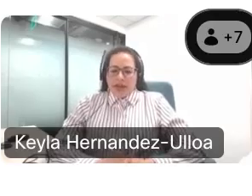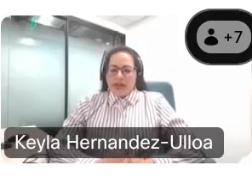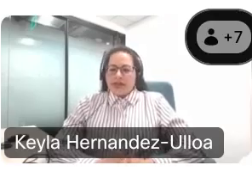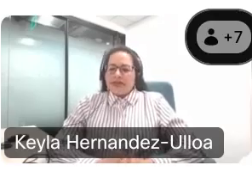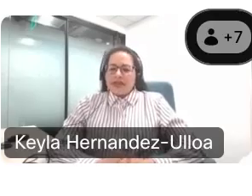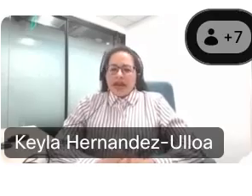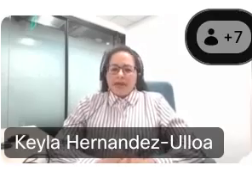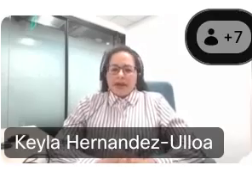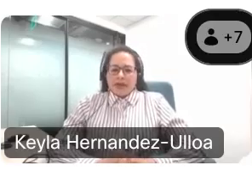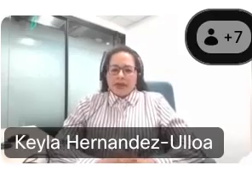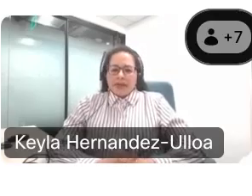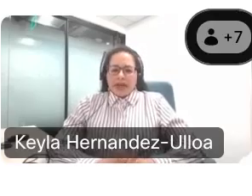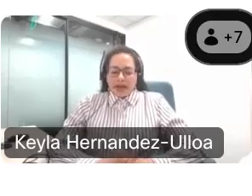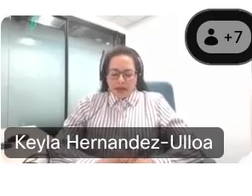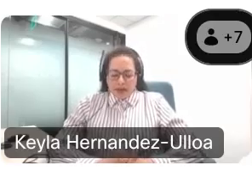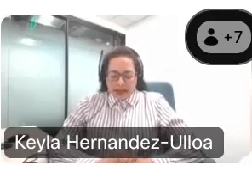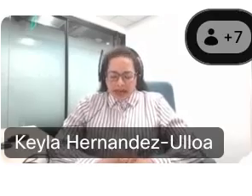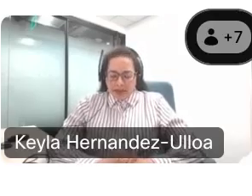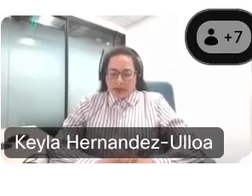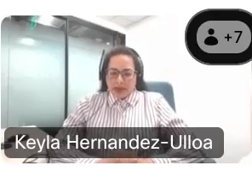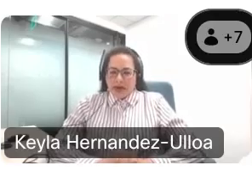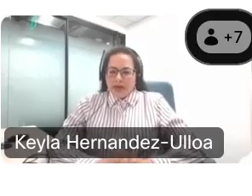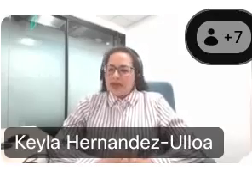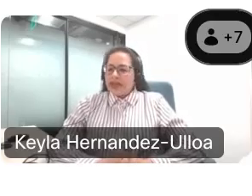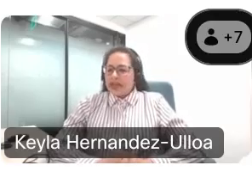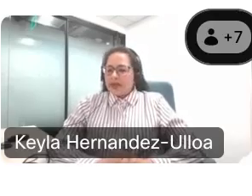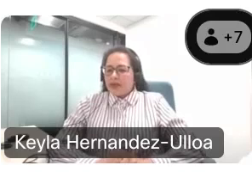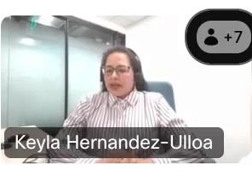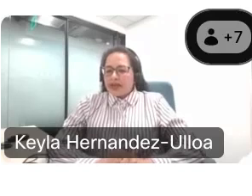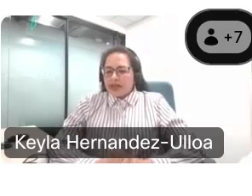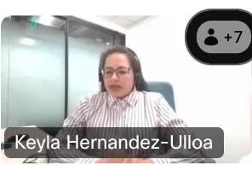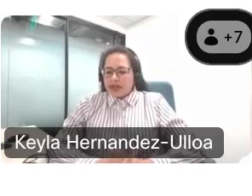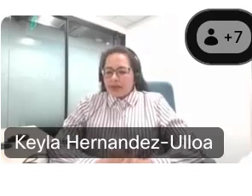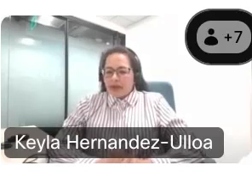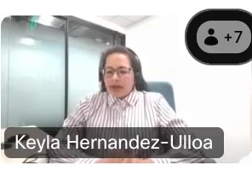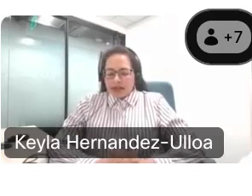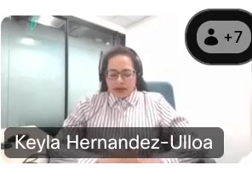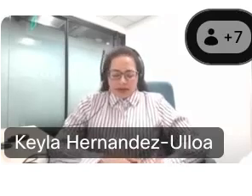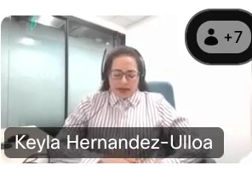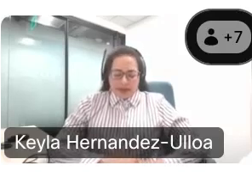For the interest of time, I will just pick a few examples of the types of organizations that provide these services.